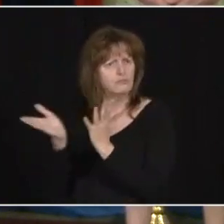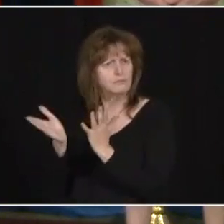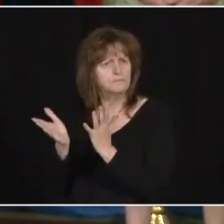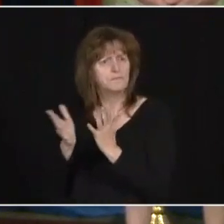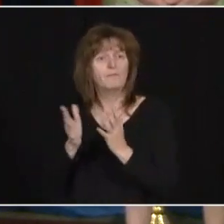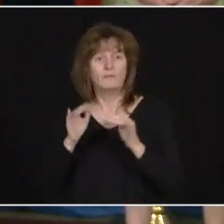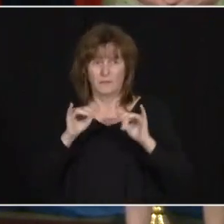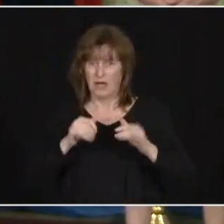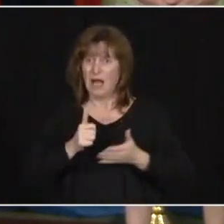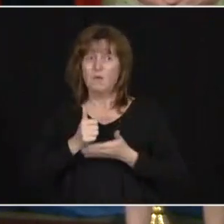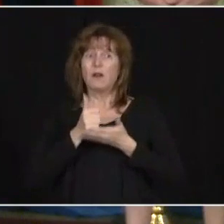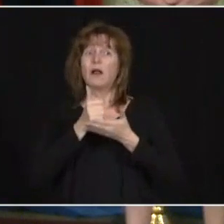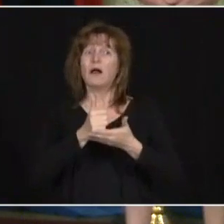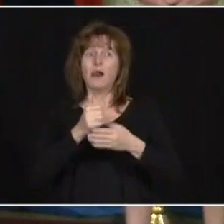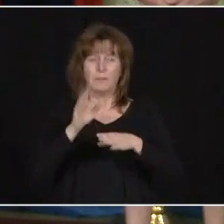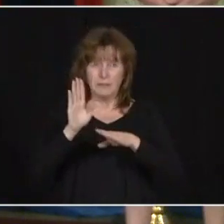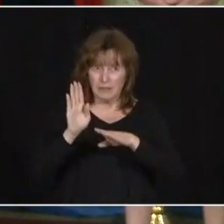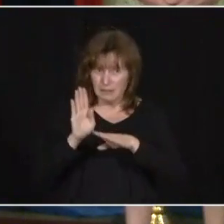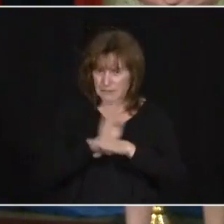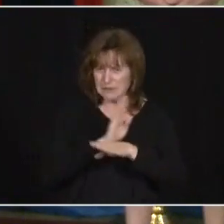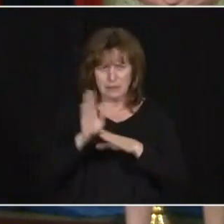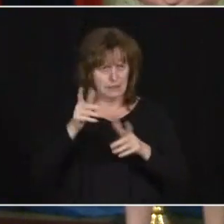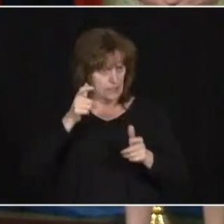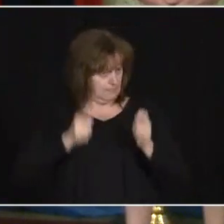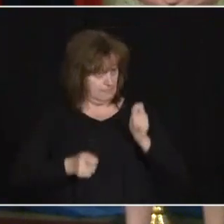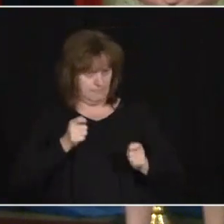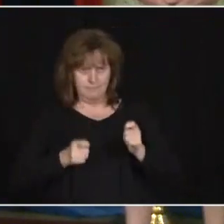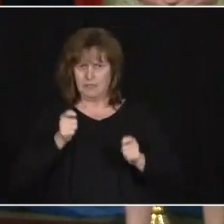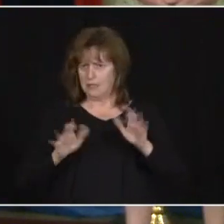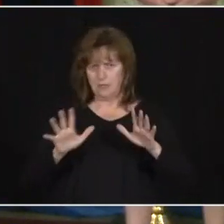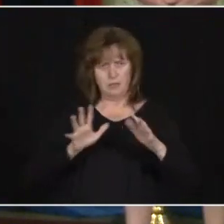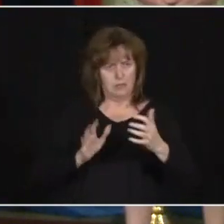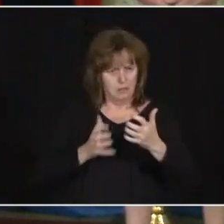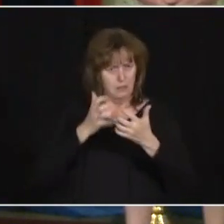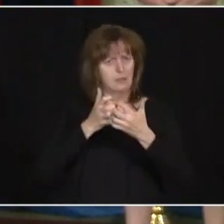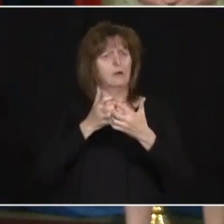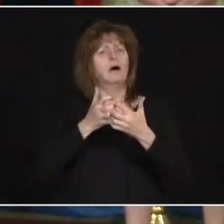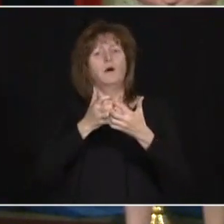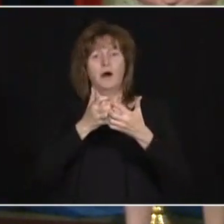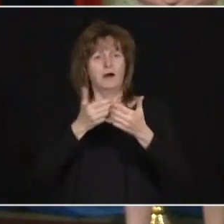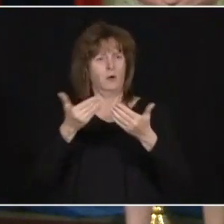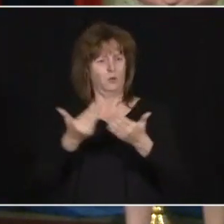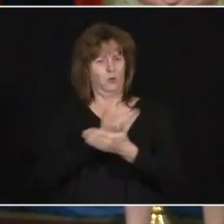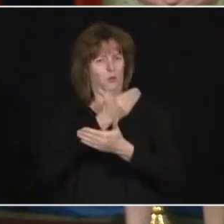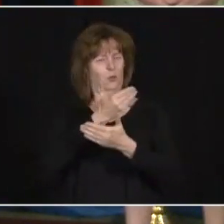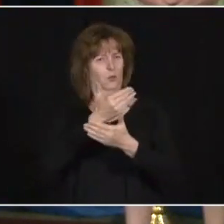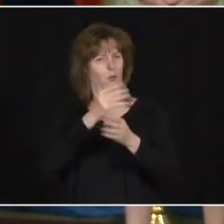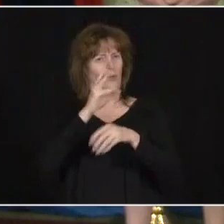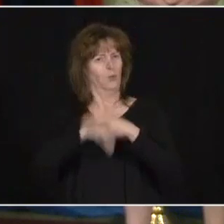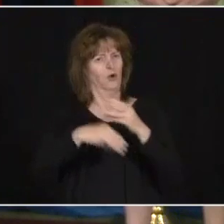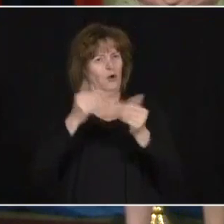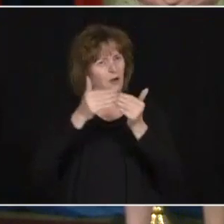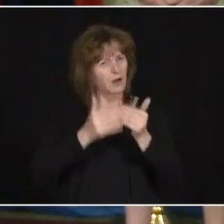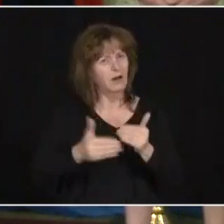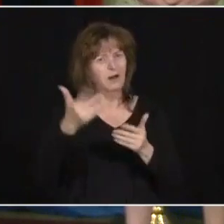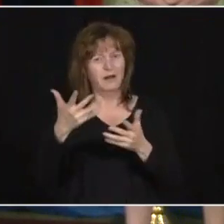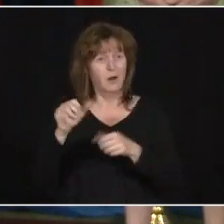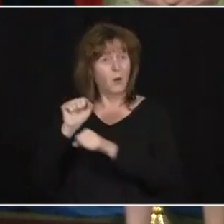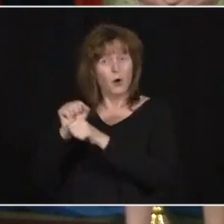the new reality we face and keep workers and customers safe. All of these guidelines taken together